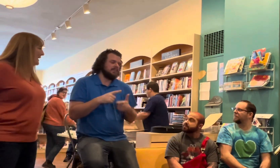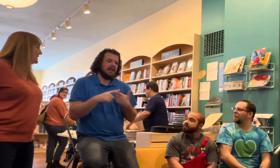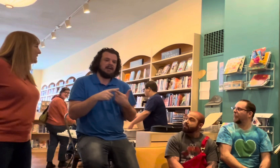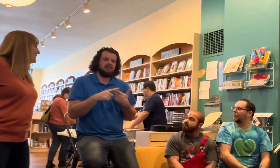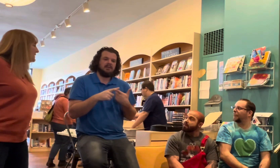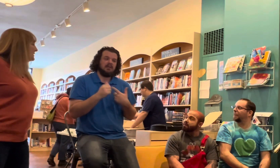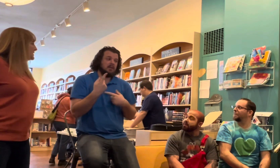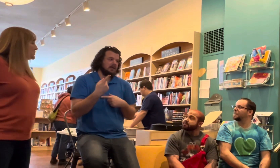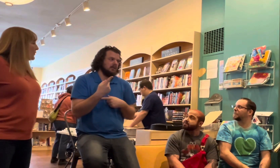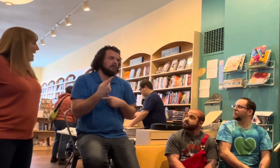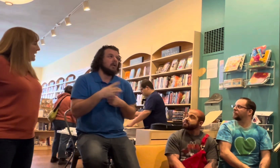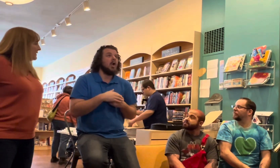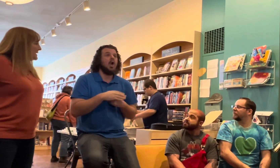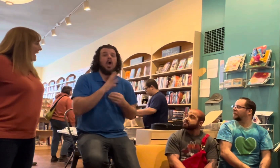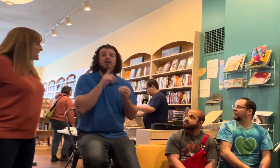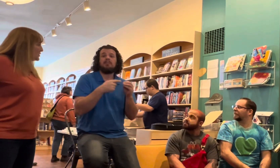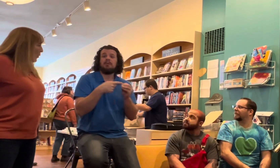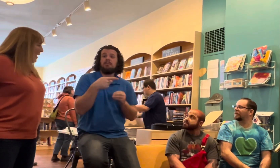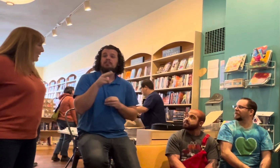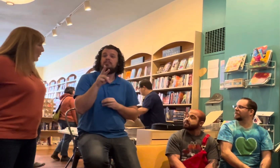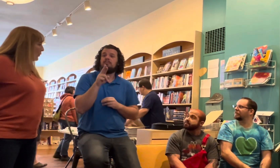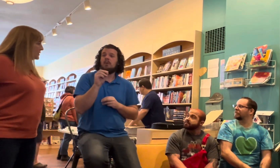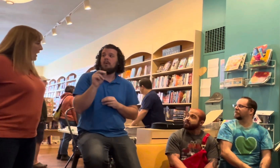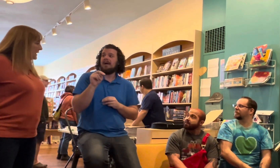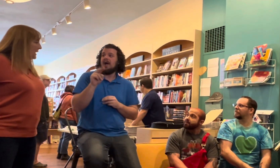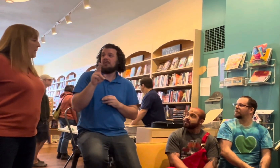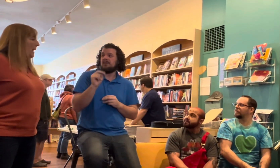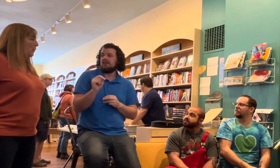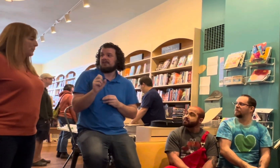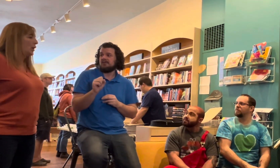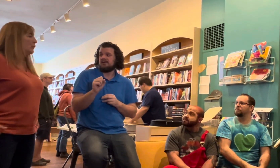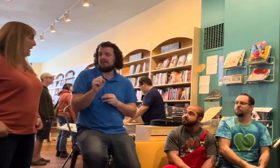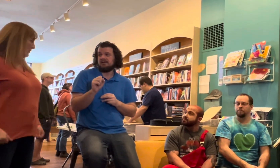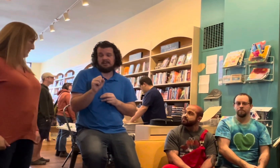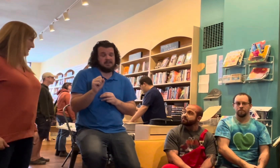Great! So then, the next one. We're talking about pronouns.